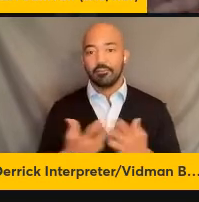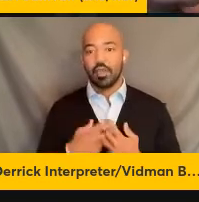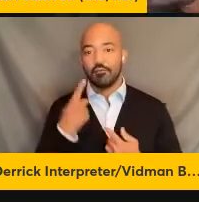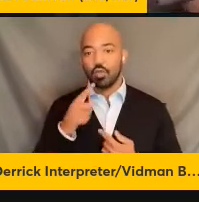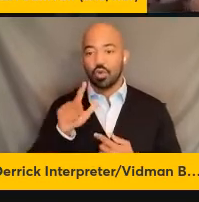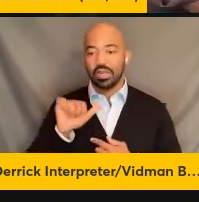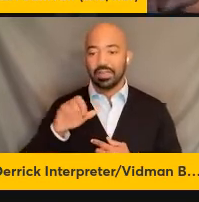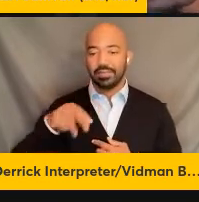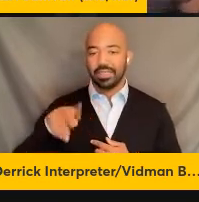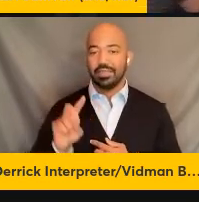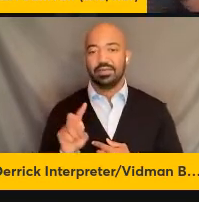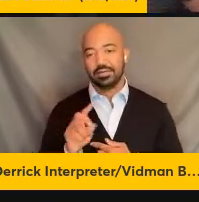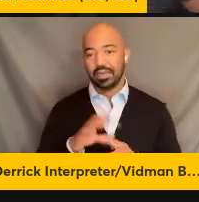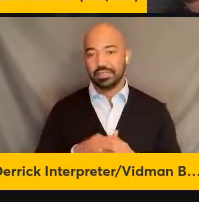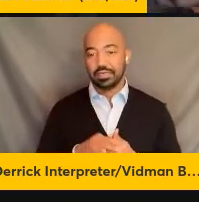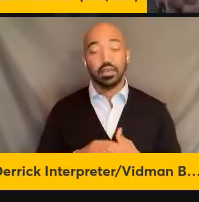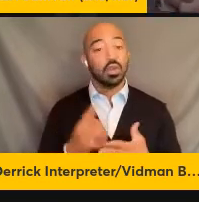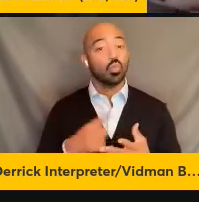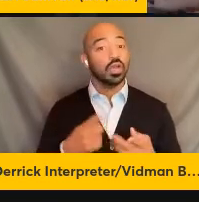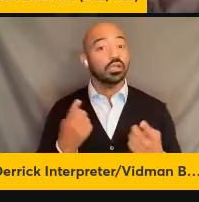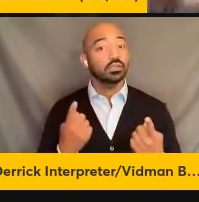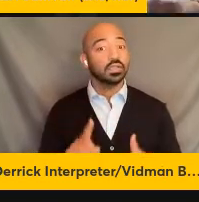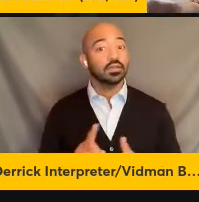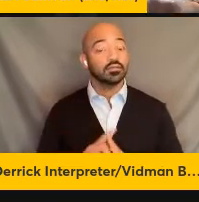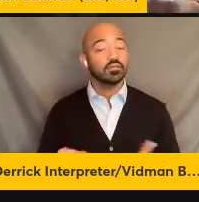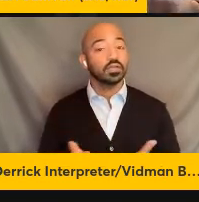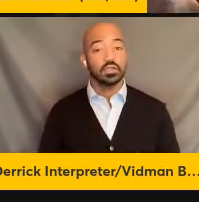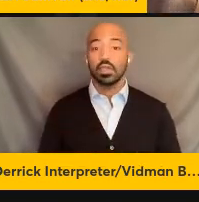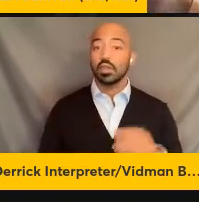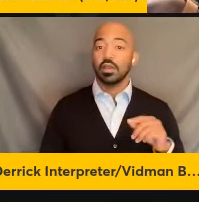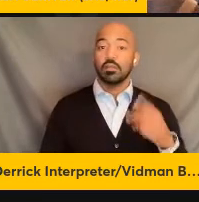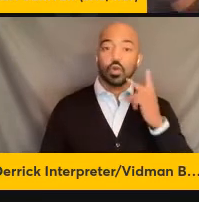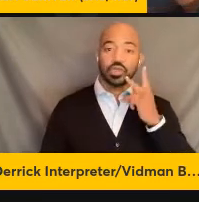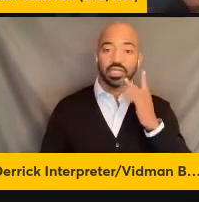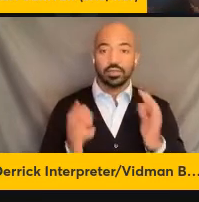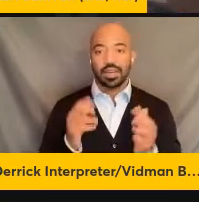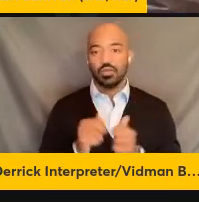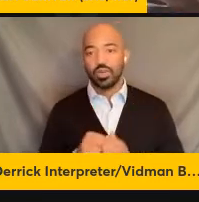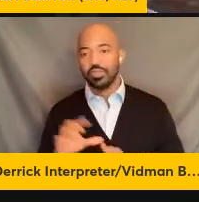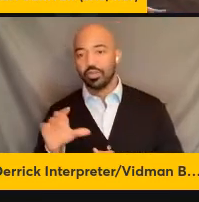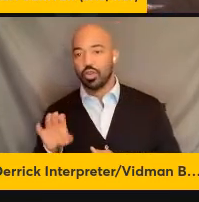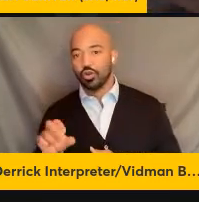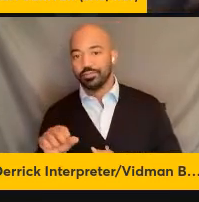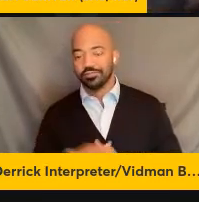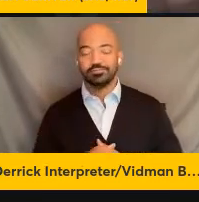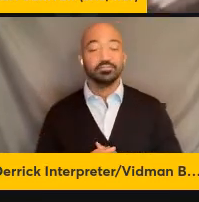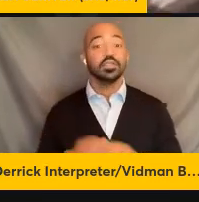only difference between them is the amount of protein versus carbohydrates. And so what this showed us is that this nutrient